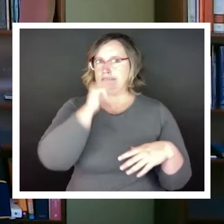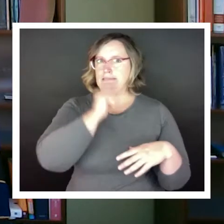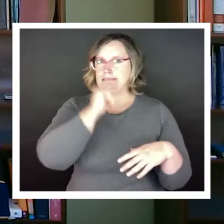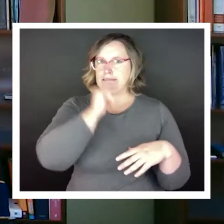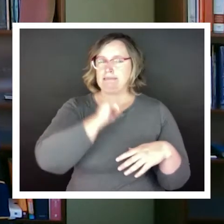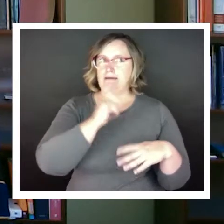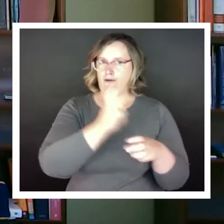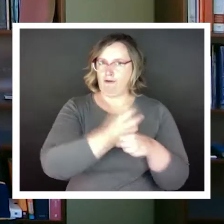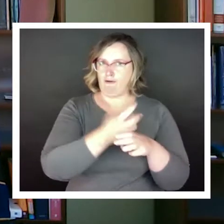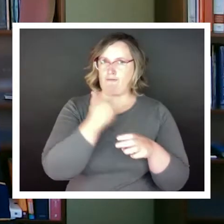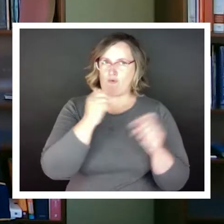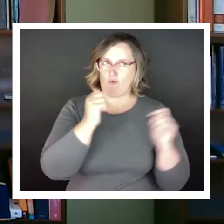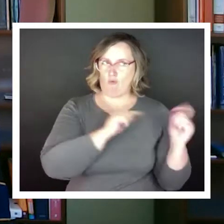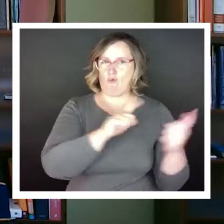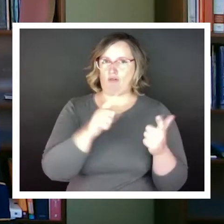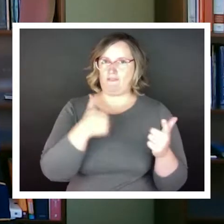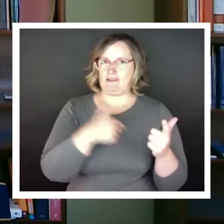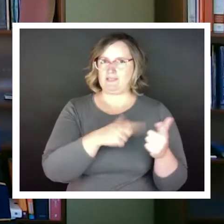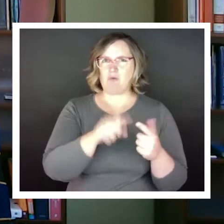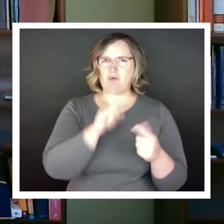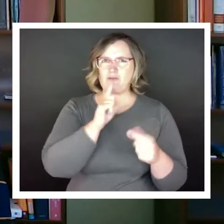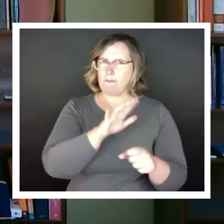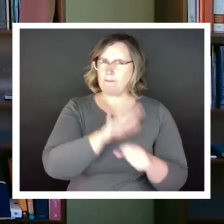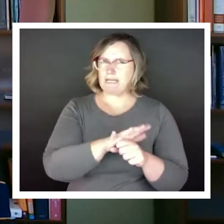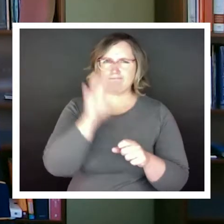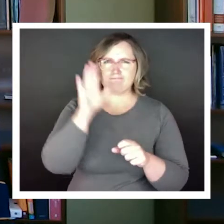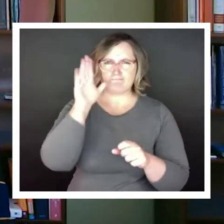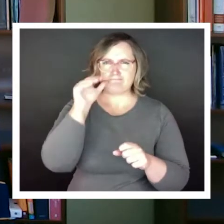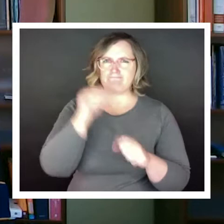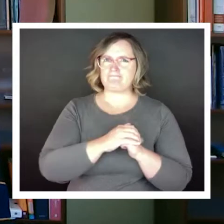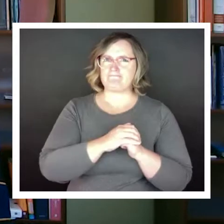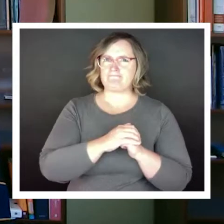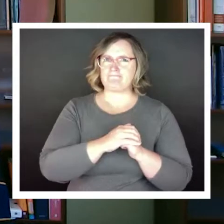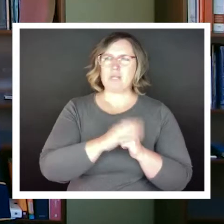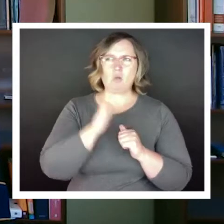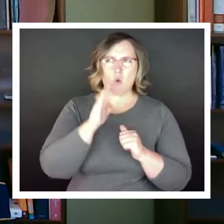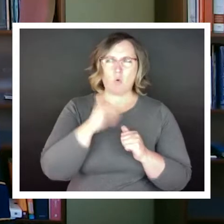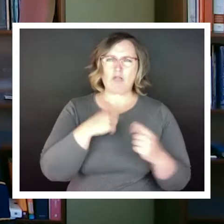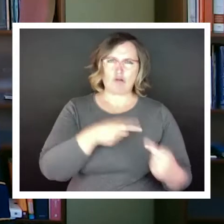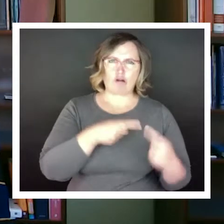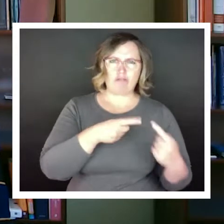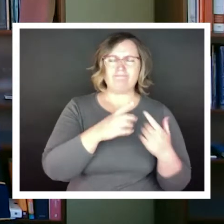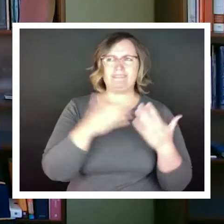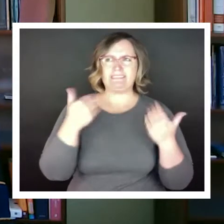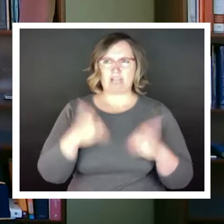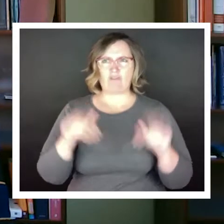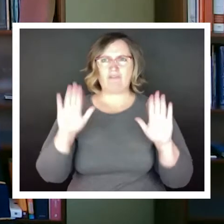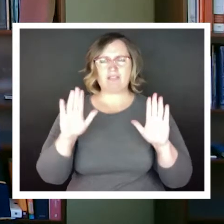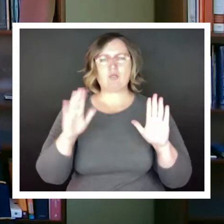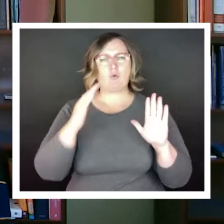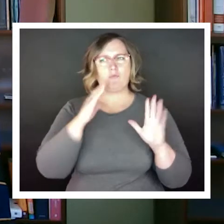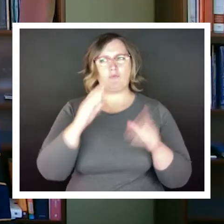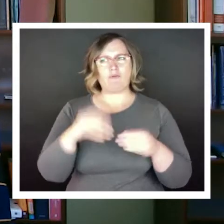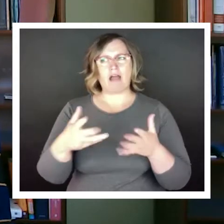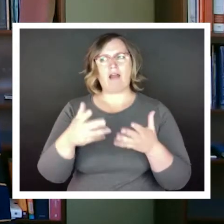And yet we have remained committed and steadfast knowing that our struggles and sacrifice provides the opportunity for others to learn, to succeed,